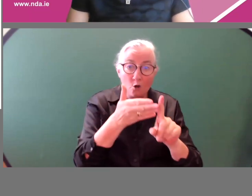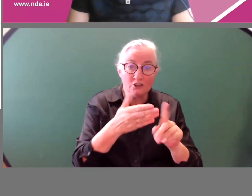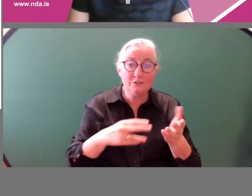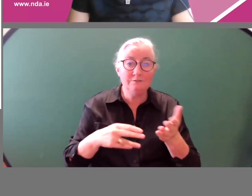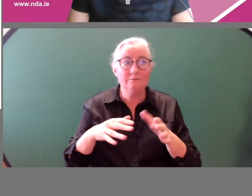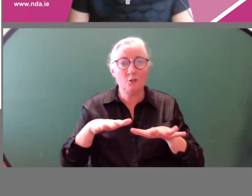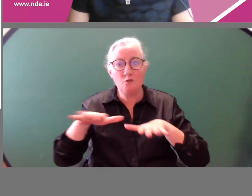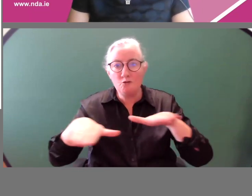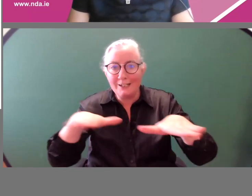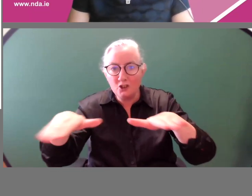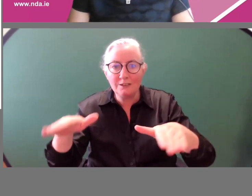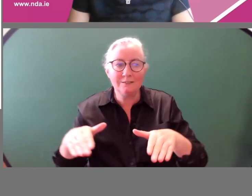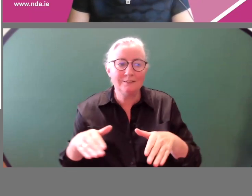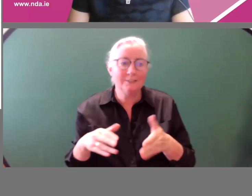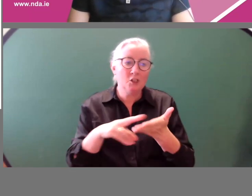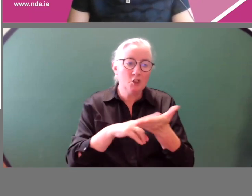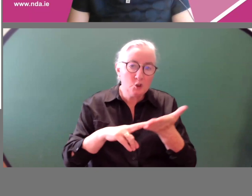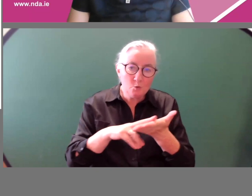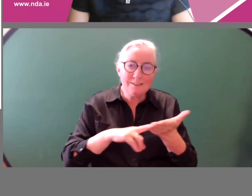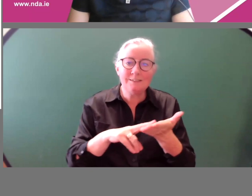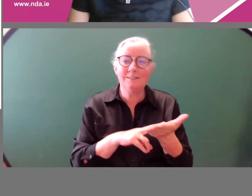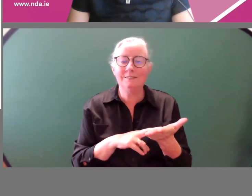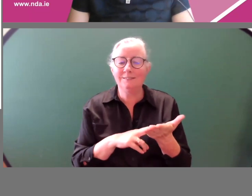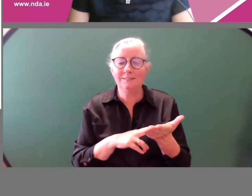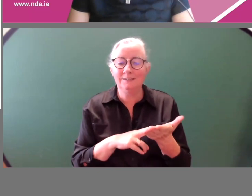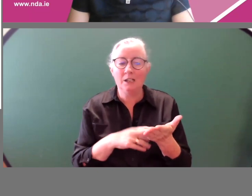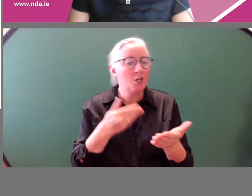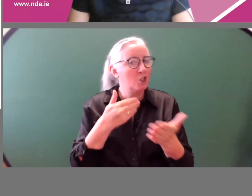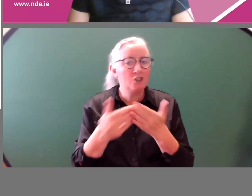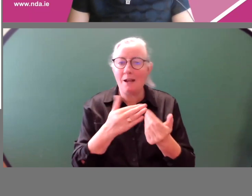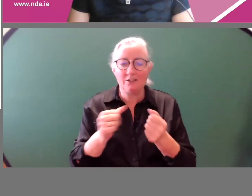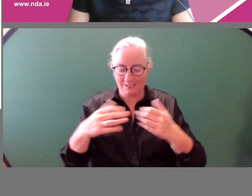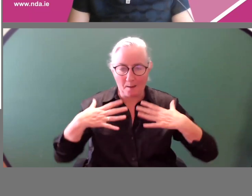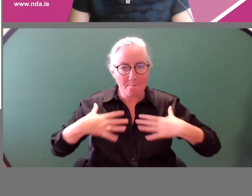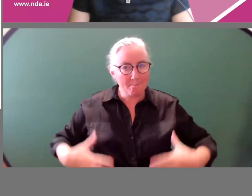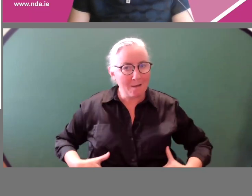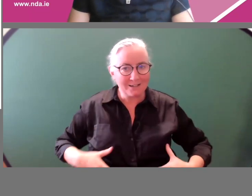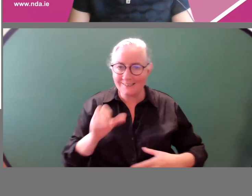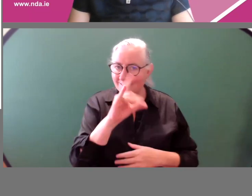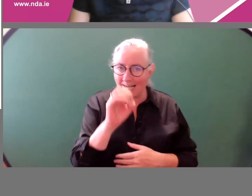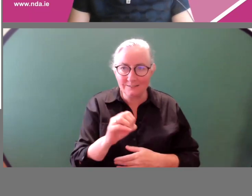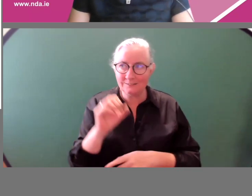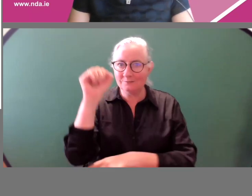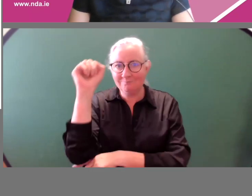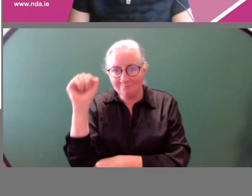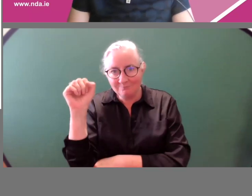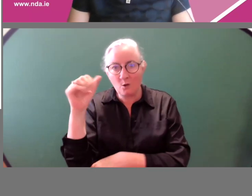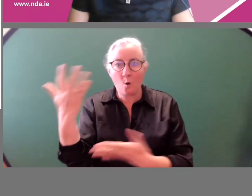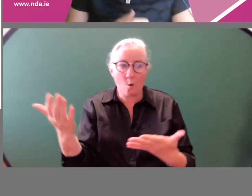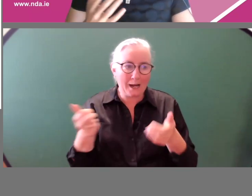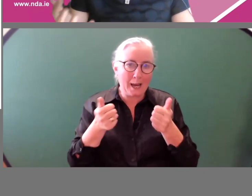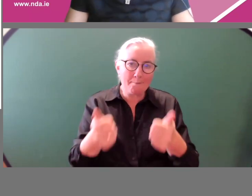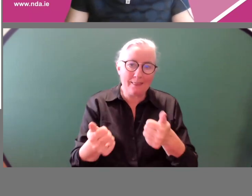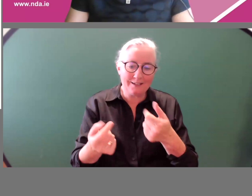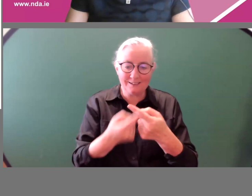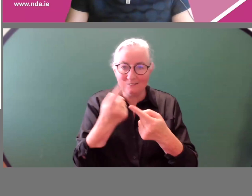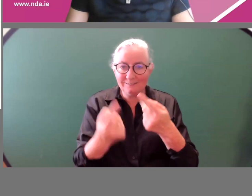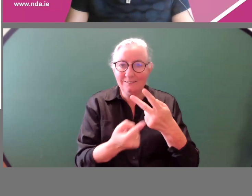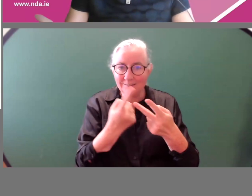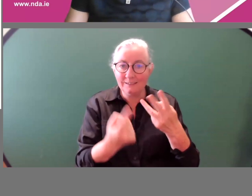manipulation and use regardless of the user's body size, posture or mobility. So a clear example of